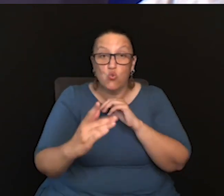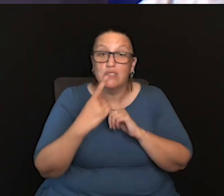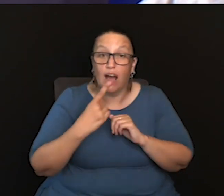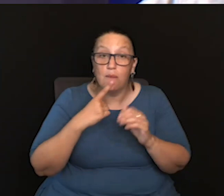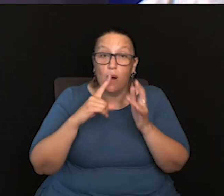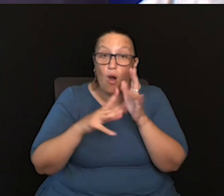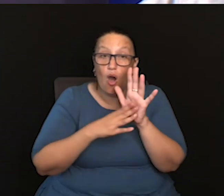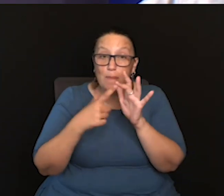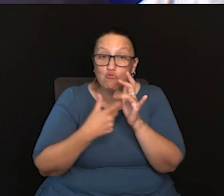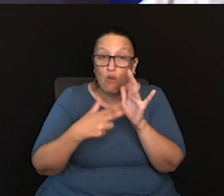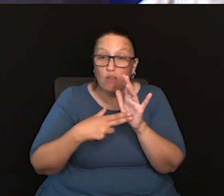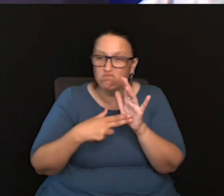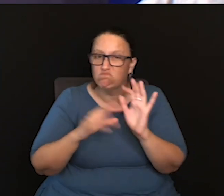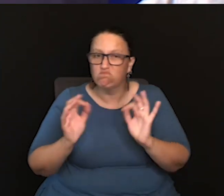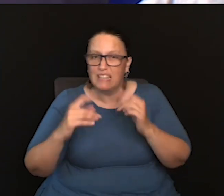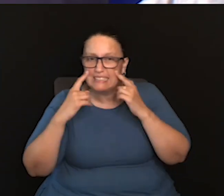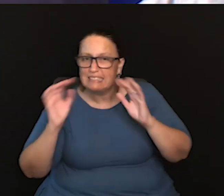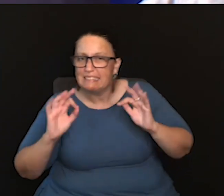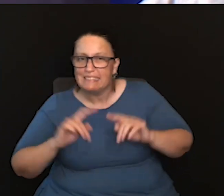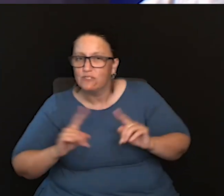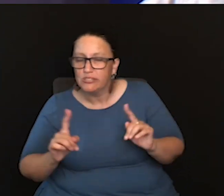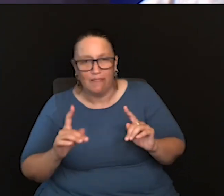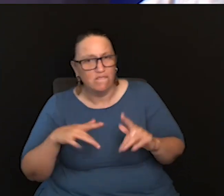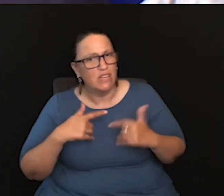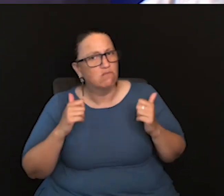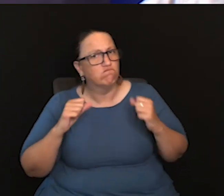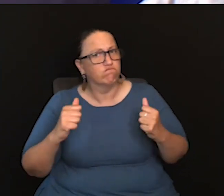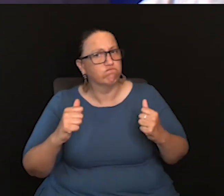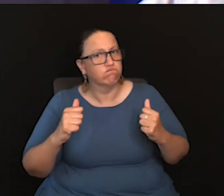Again, we're not picking up anything that is causing concern at the moment.